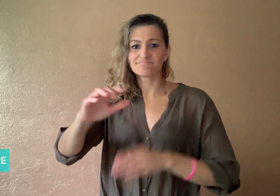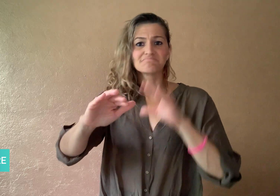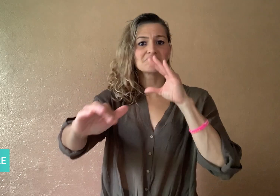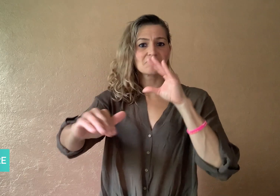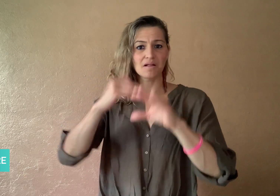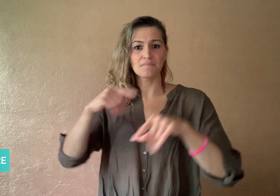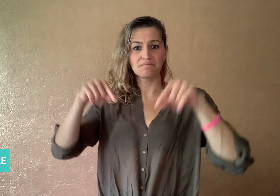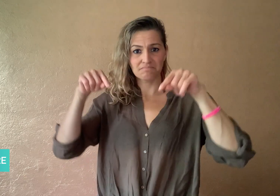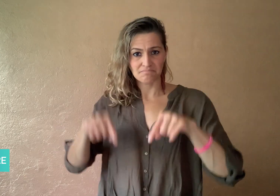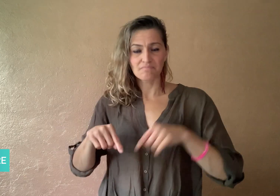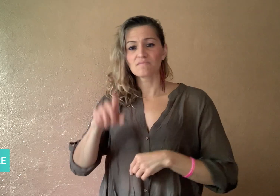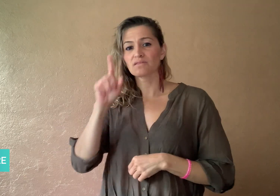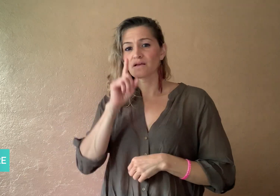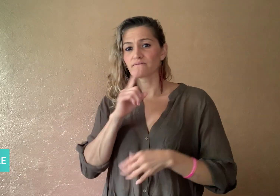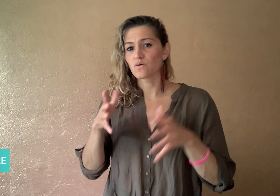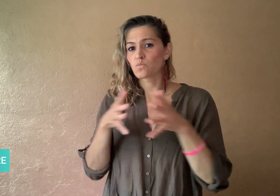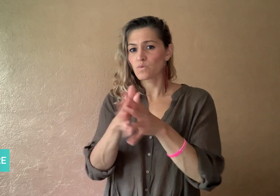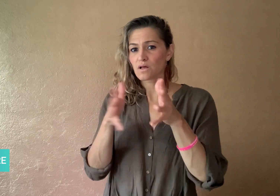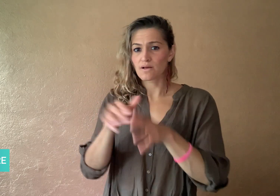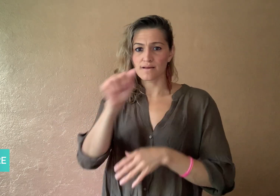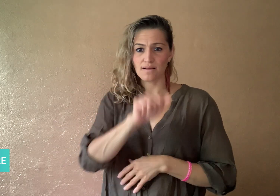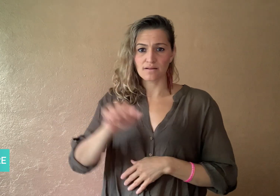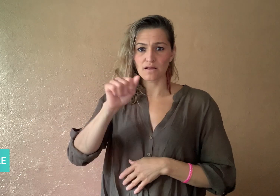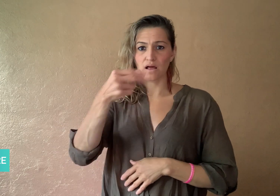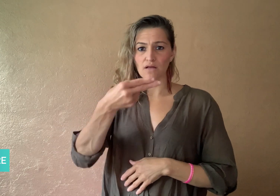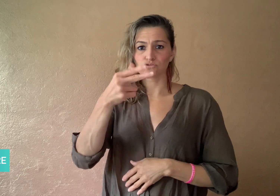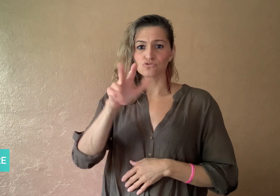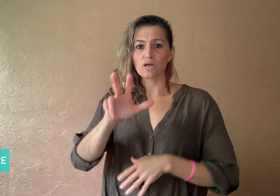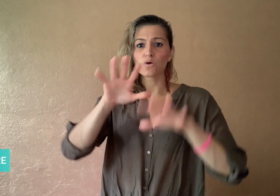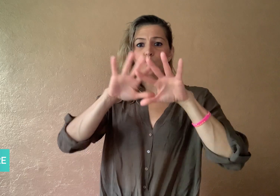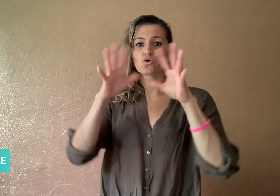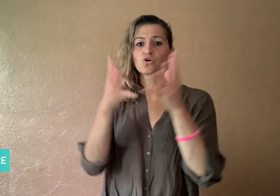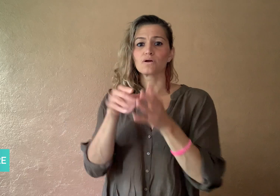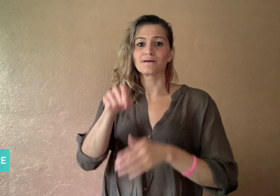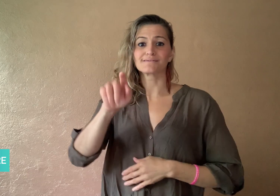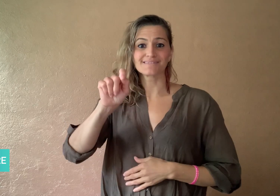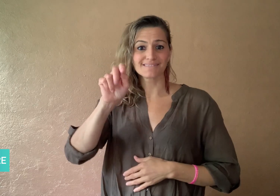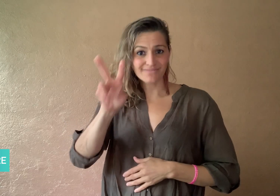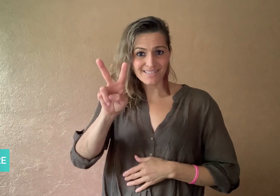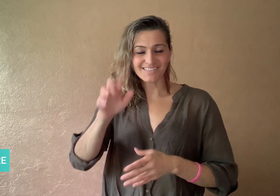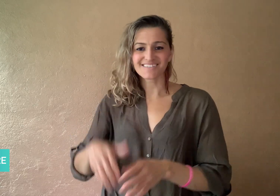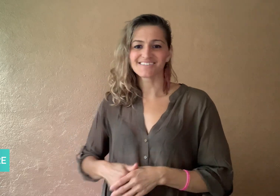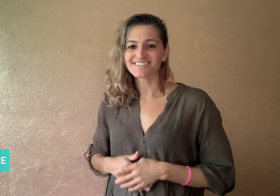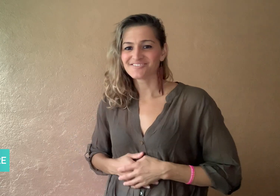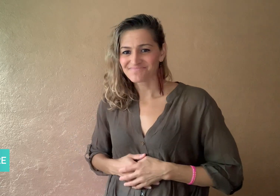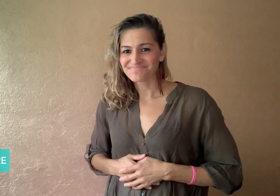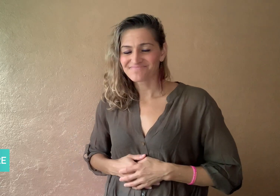in landscape format to deafwire@h3world.tv.